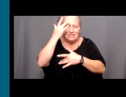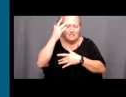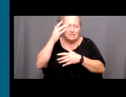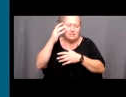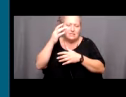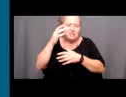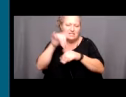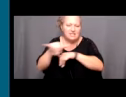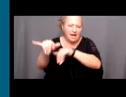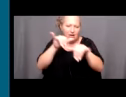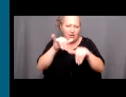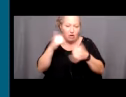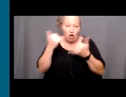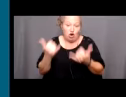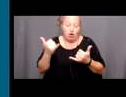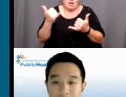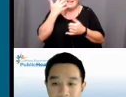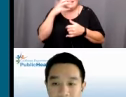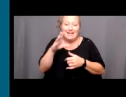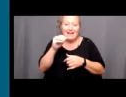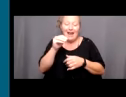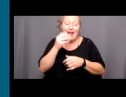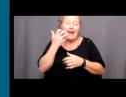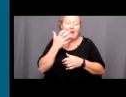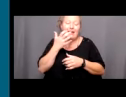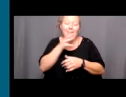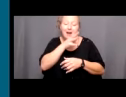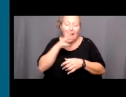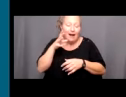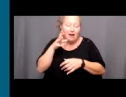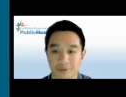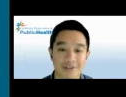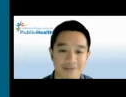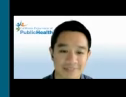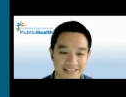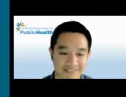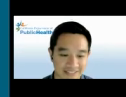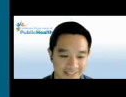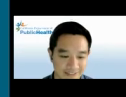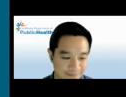the statewide heat and agriculture program coordinator. So welcome, David,